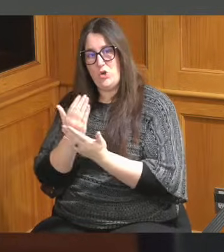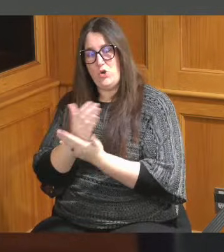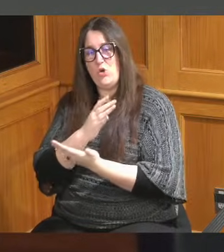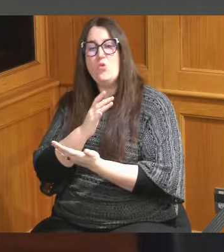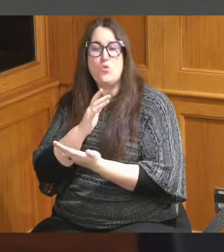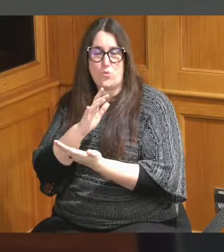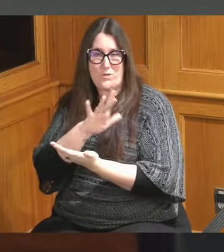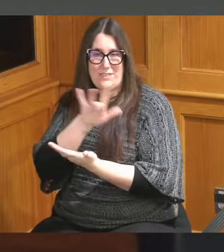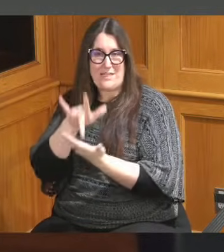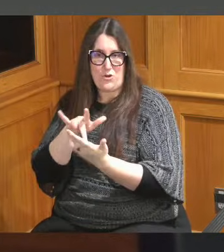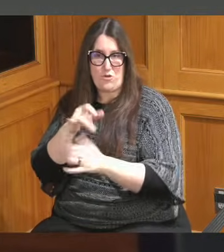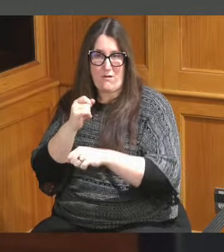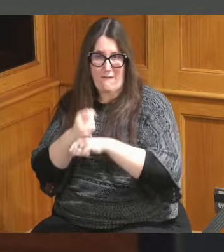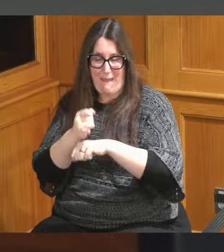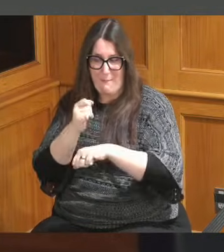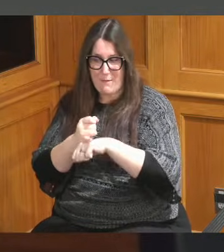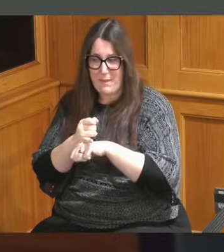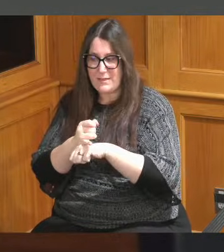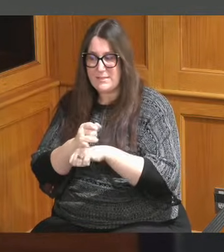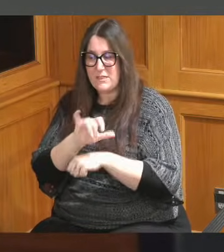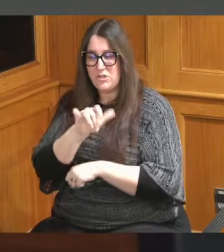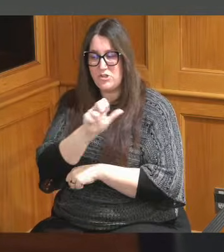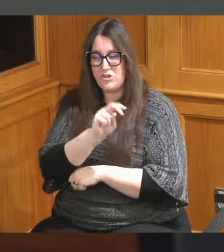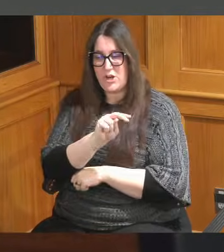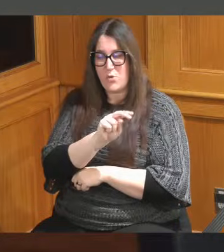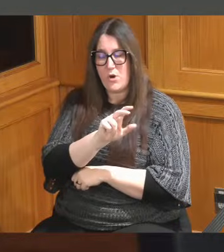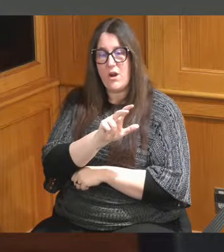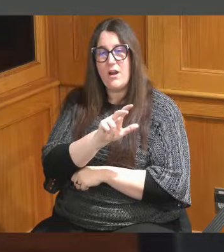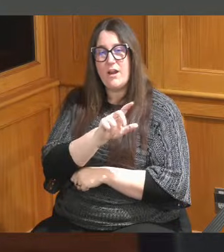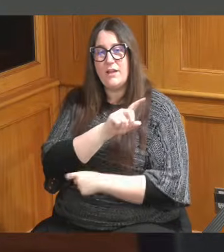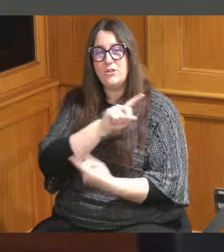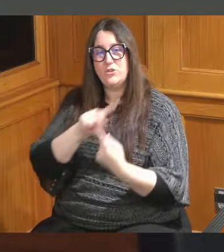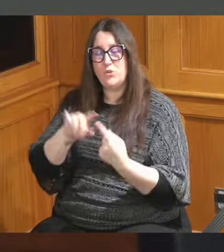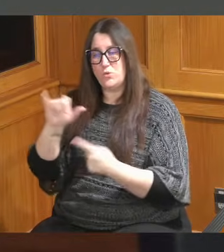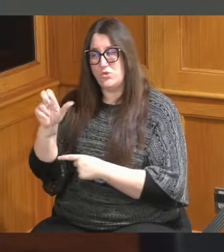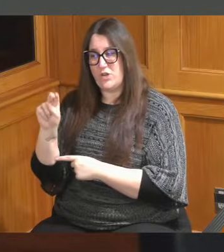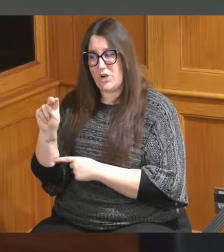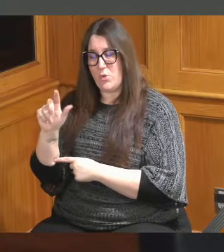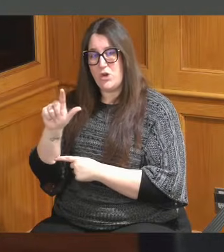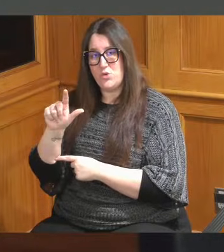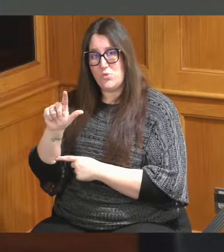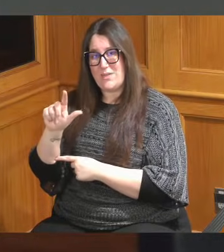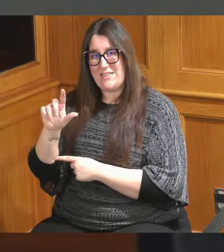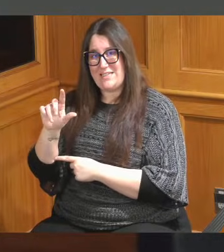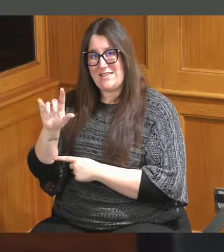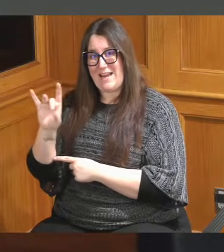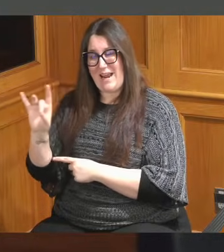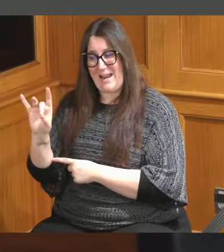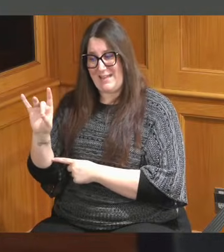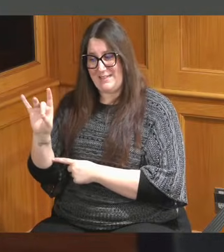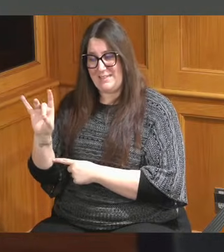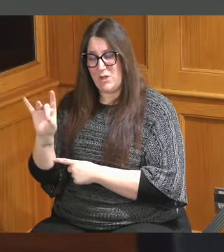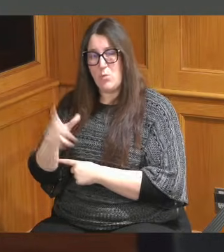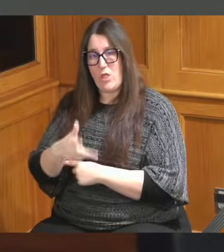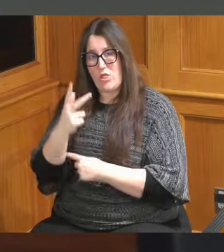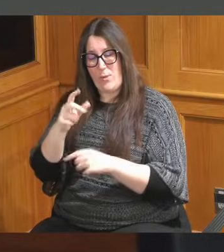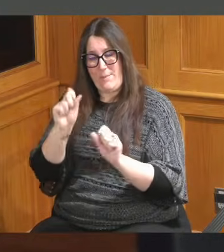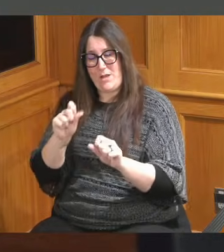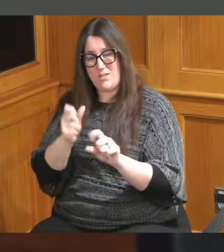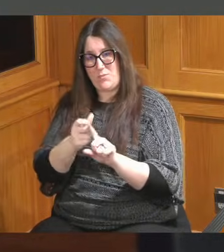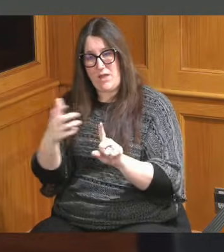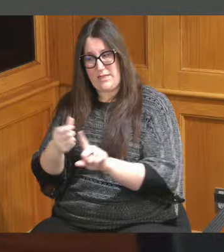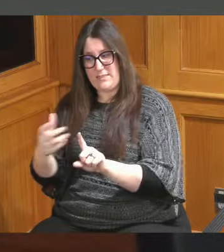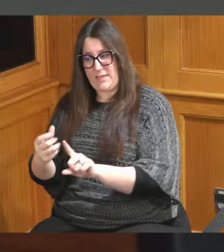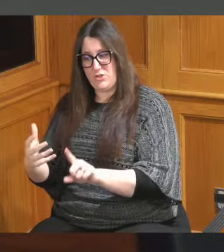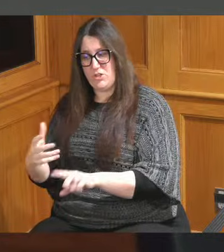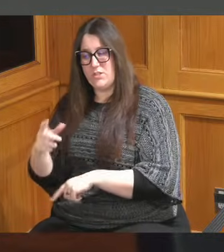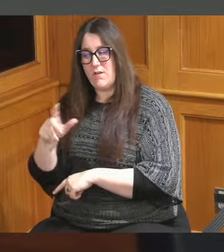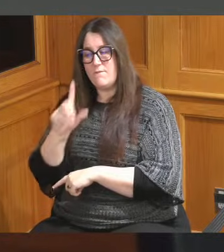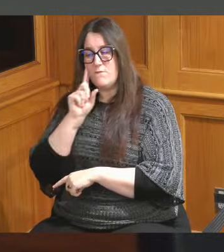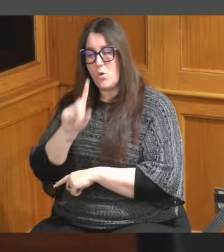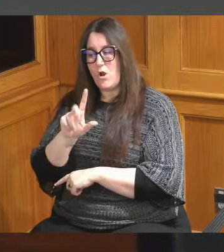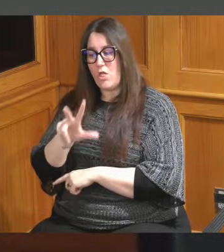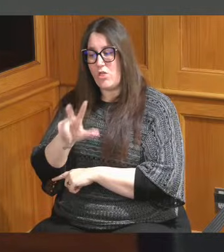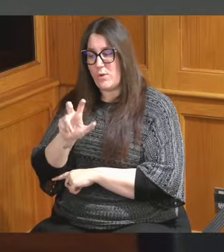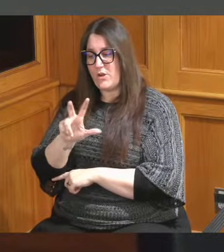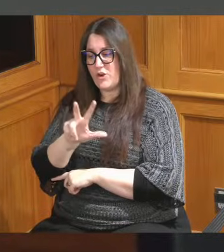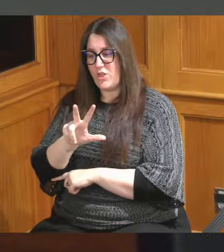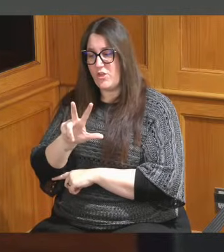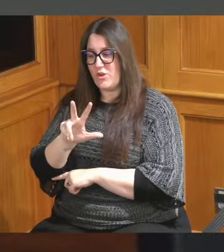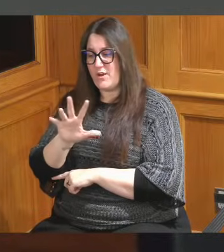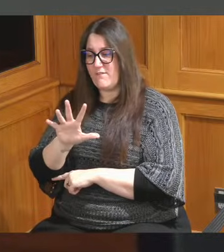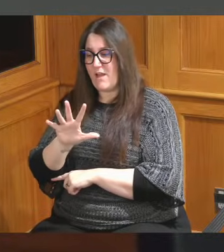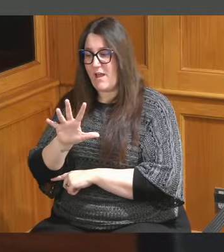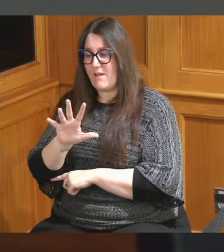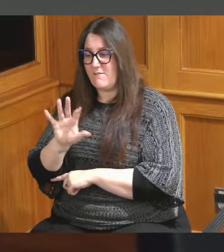this is January of 26 through January of 28 with three possible extensions. it's for $335,917.